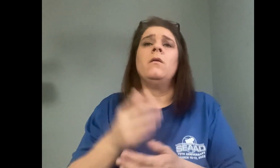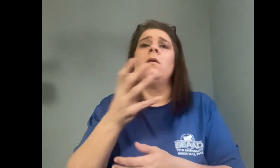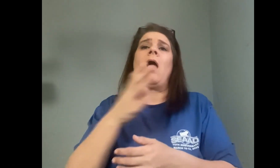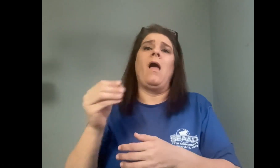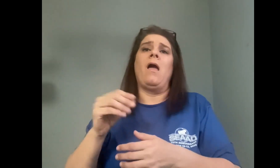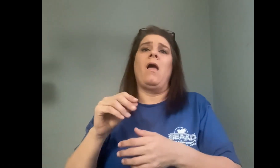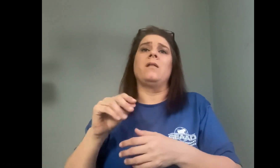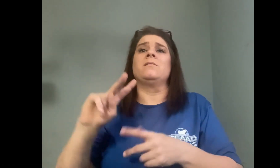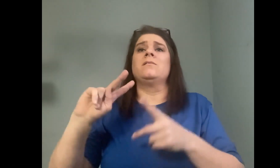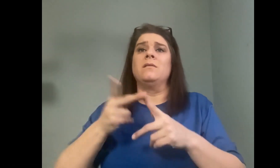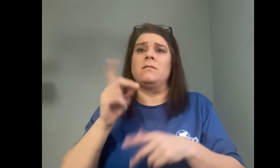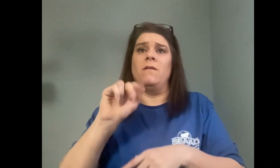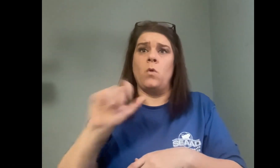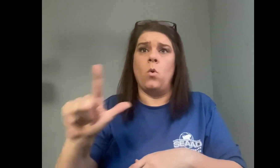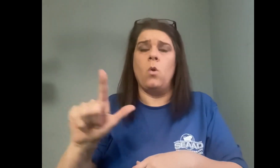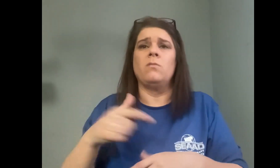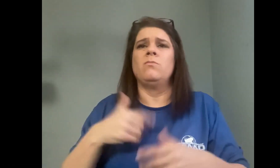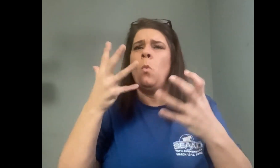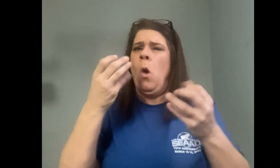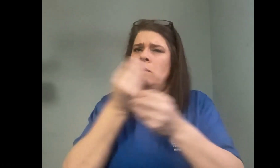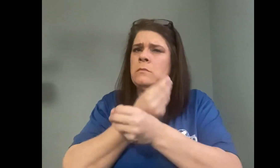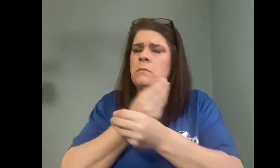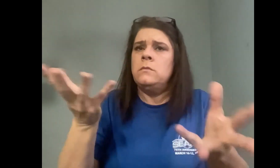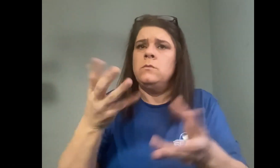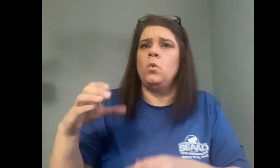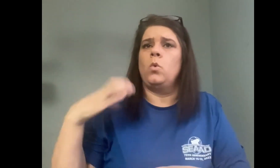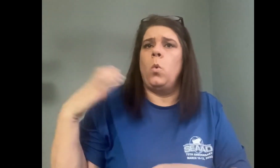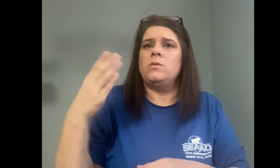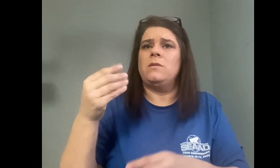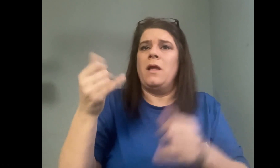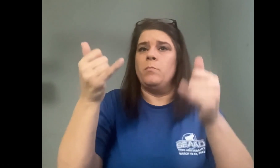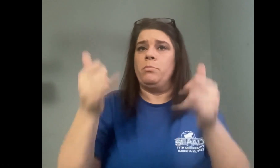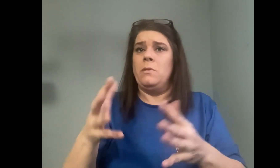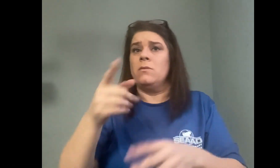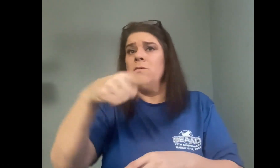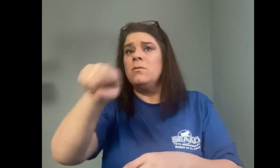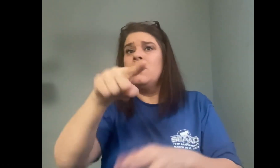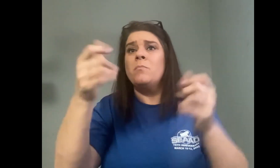Second of all, we want to let you know that for coaches and players.